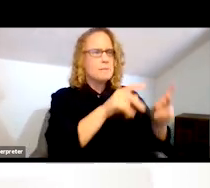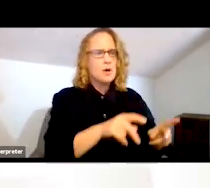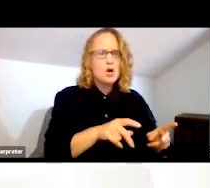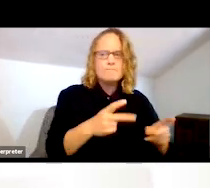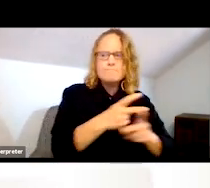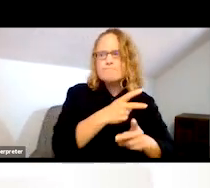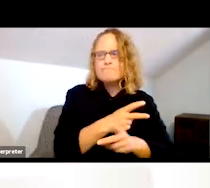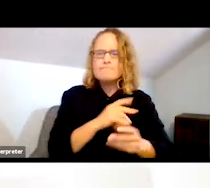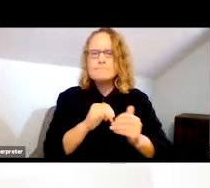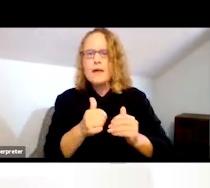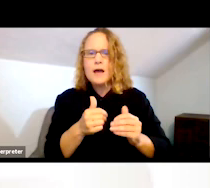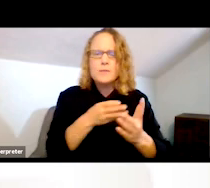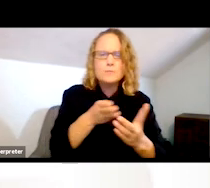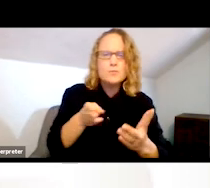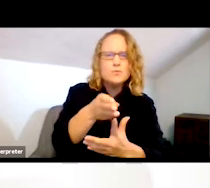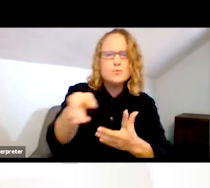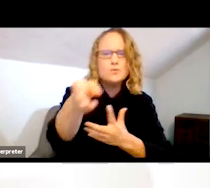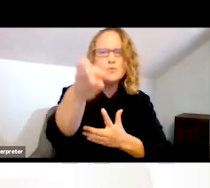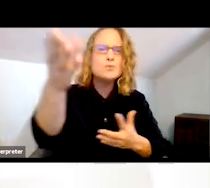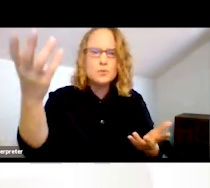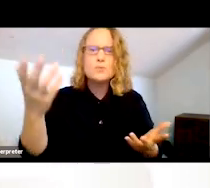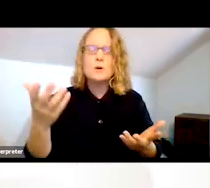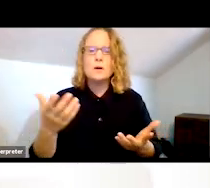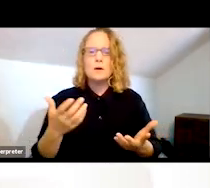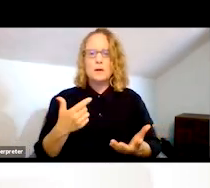because my understanding of that problem is gonna help find a solution.